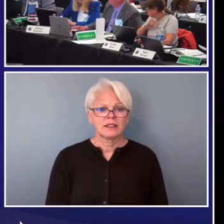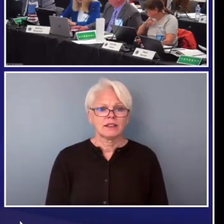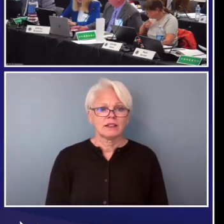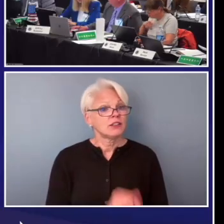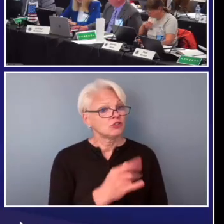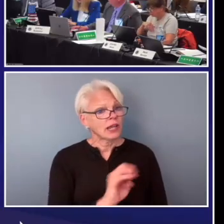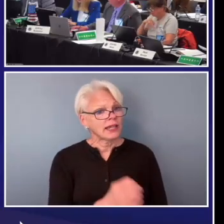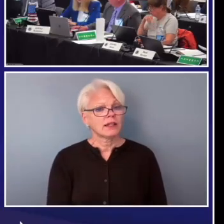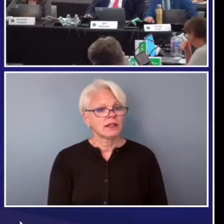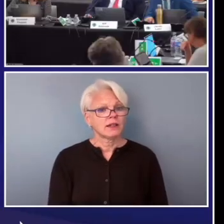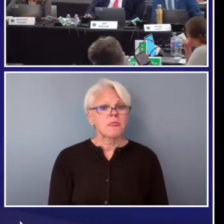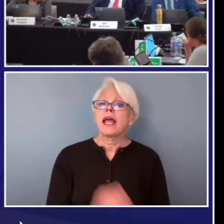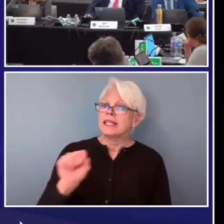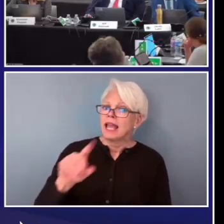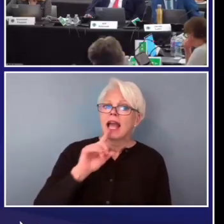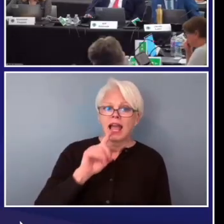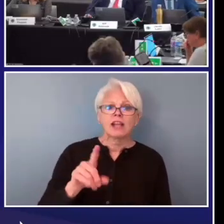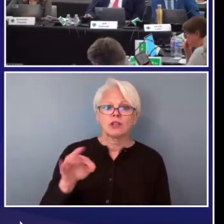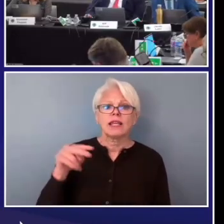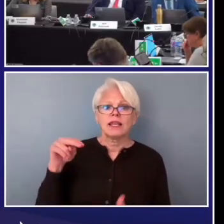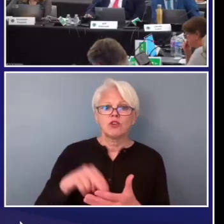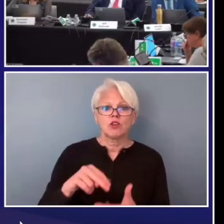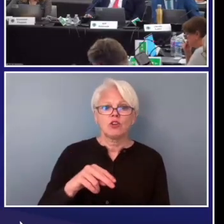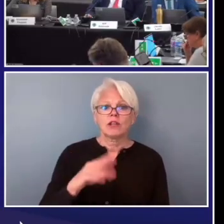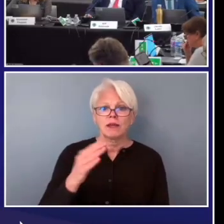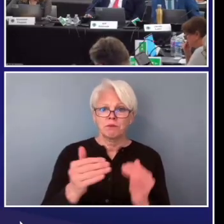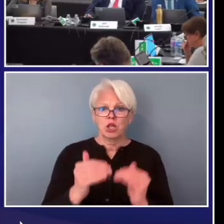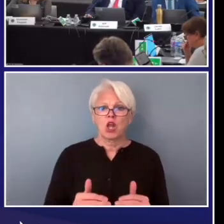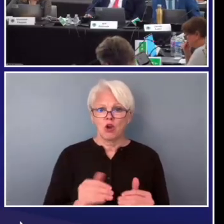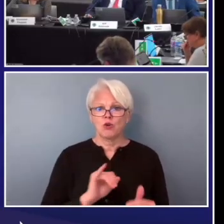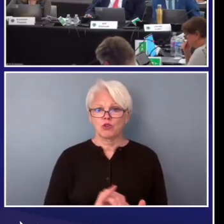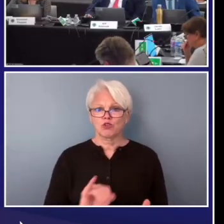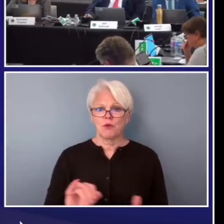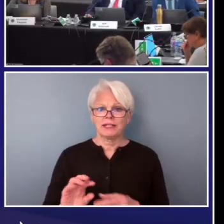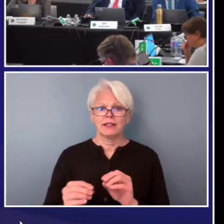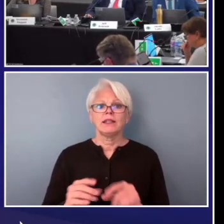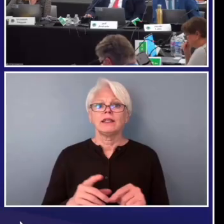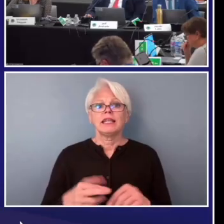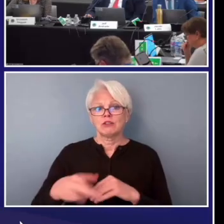Yeah, actually, if you look at the Romanettes below. Uh, it references all of the regulatory